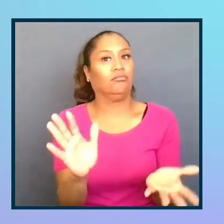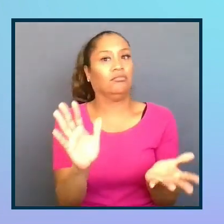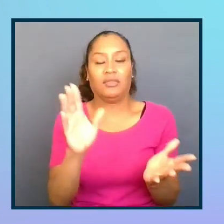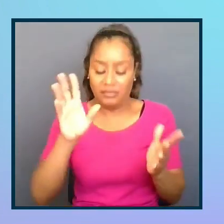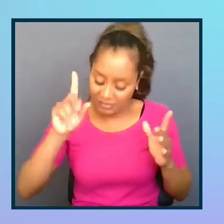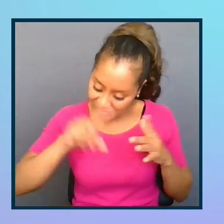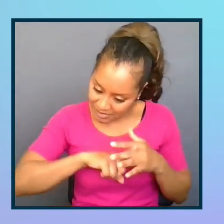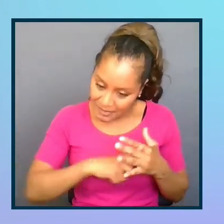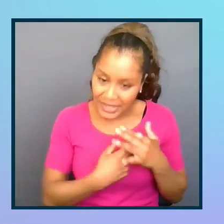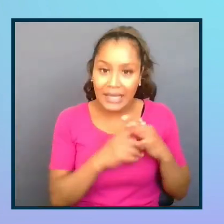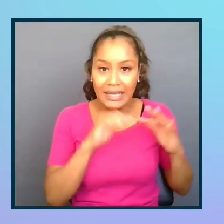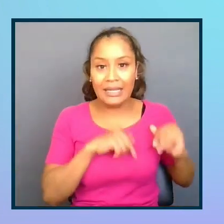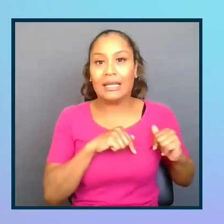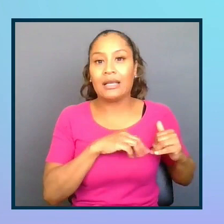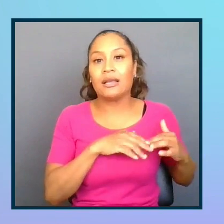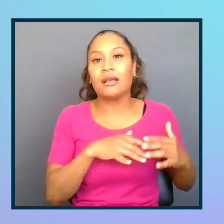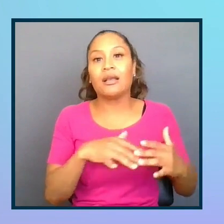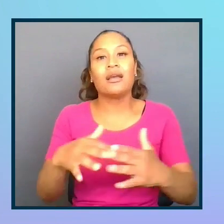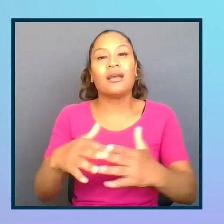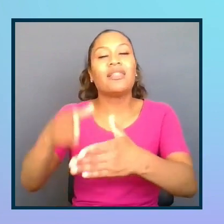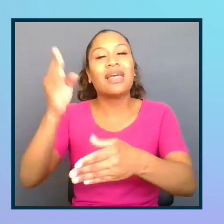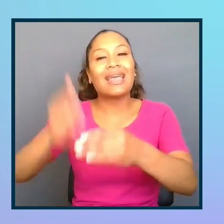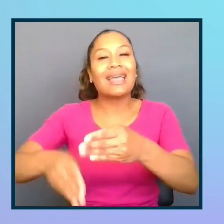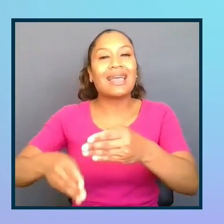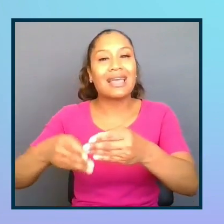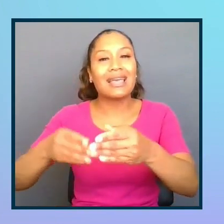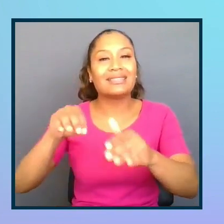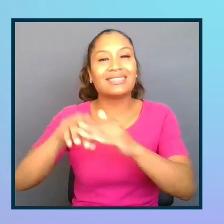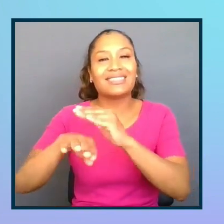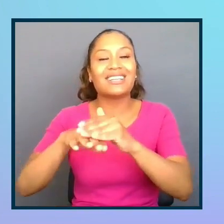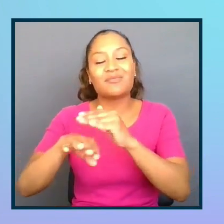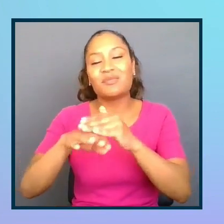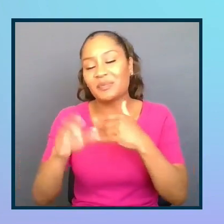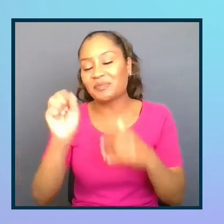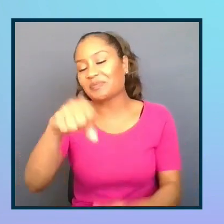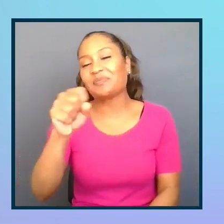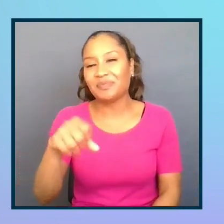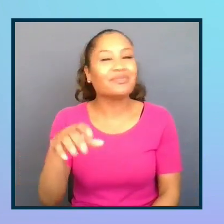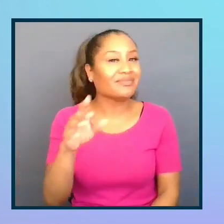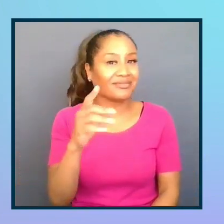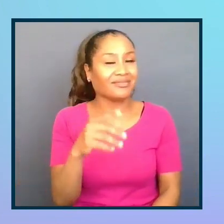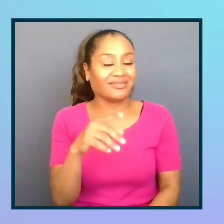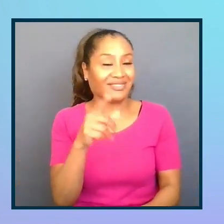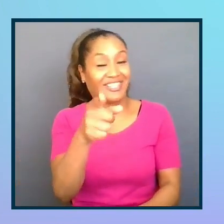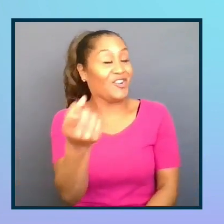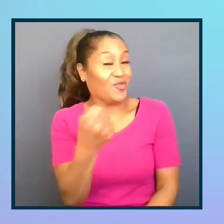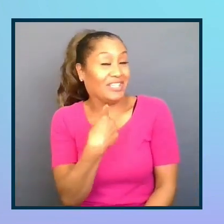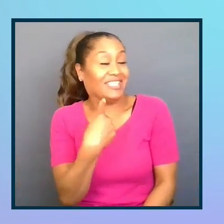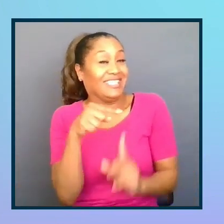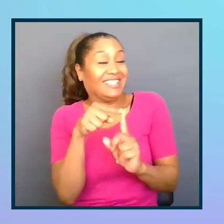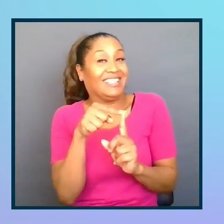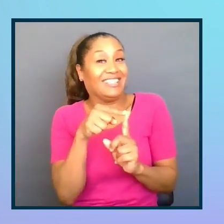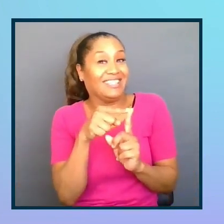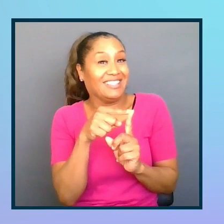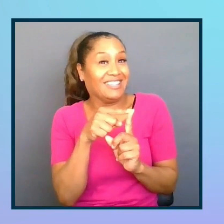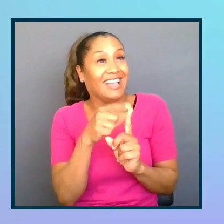and then the end will be accessible. So yeah, maybe just that question, ask the question, what about accessibility.